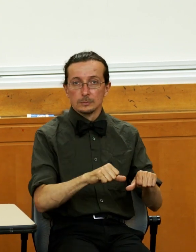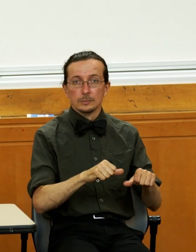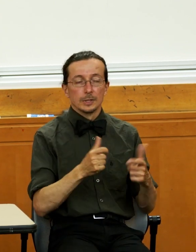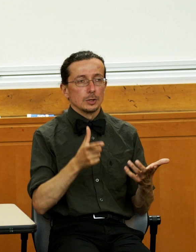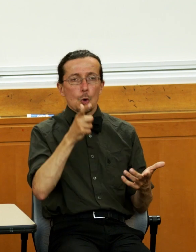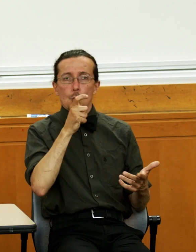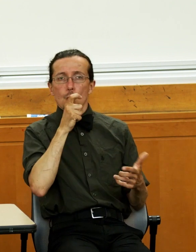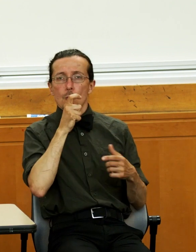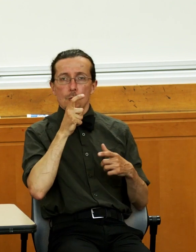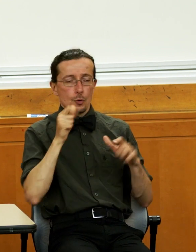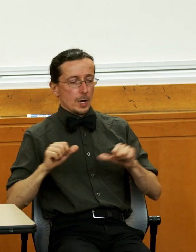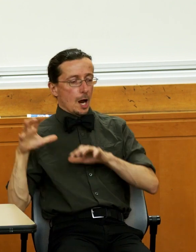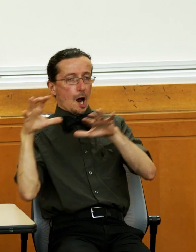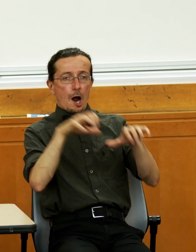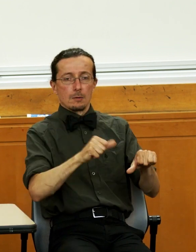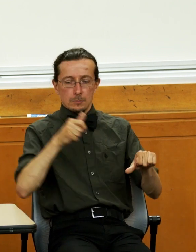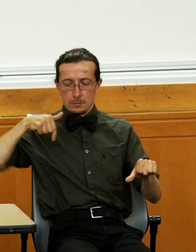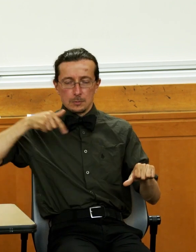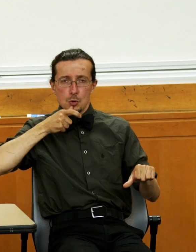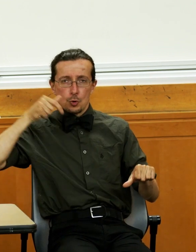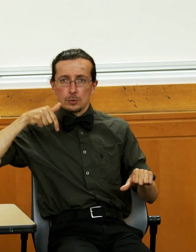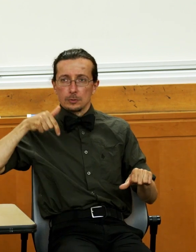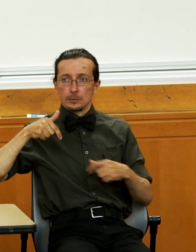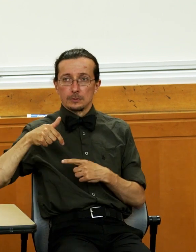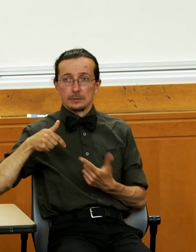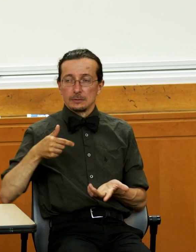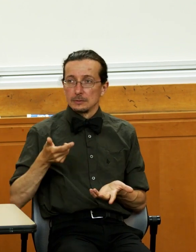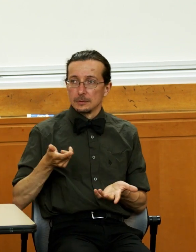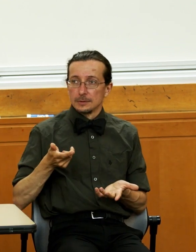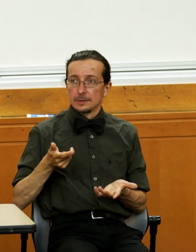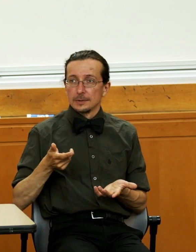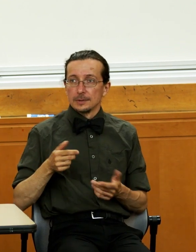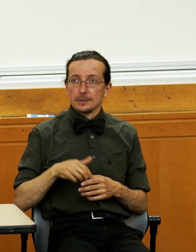can appropriate?” I wouldn't be a very good self-proclaimed #BabyLawProfessor,